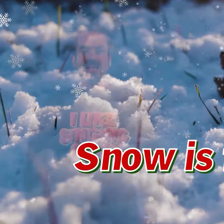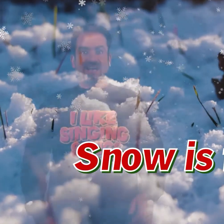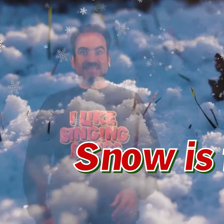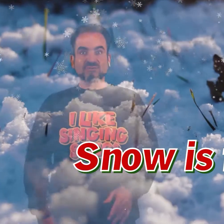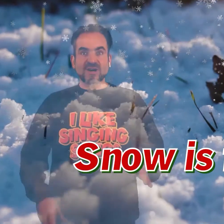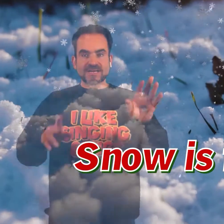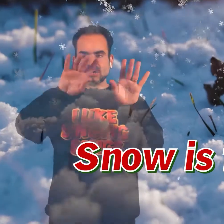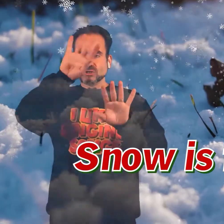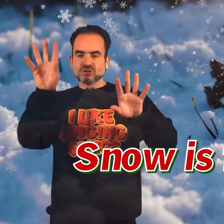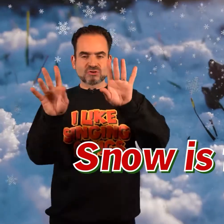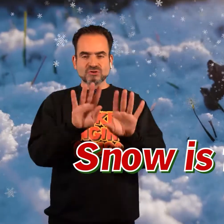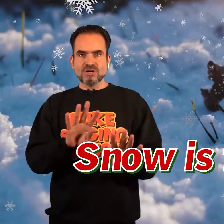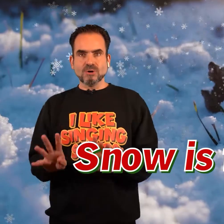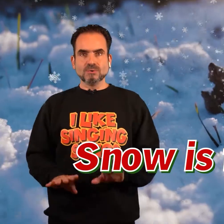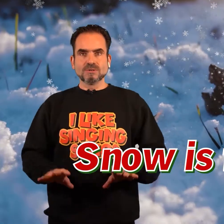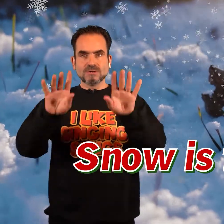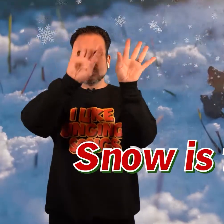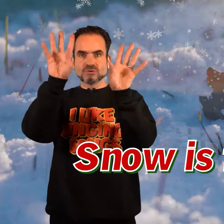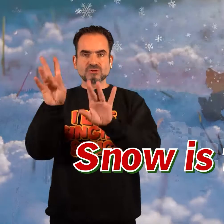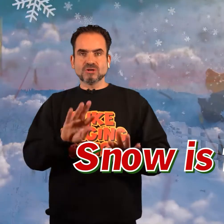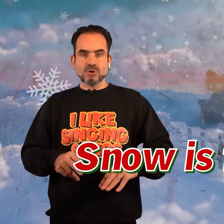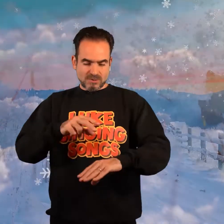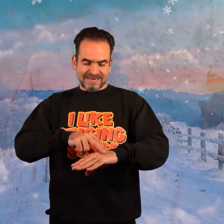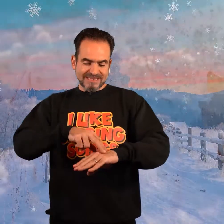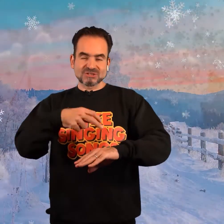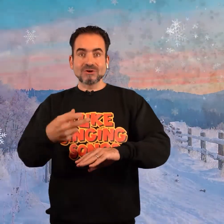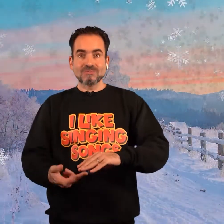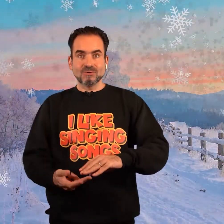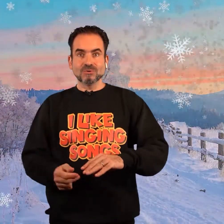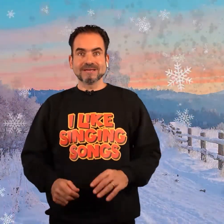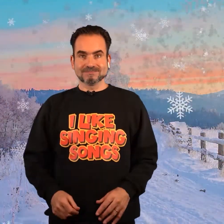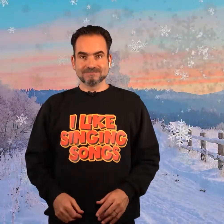Let's try snow, snow is falling